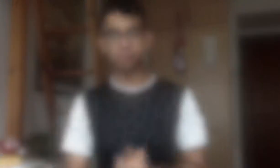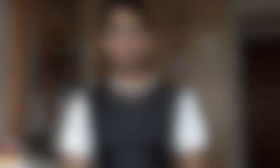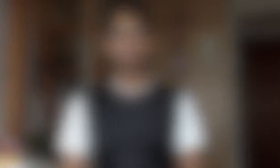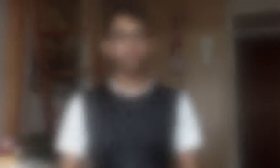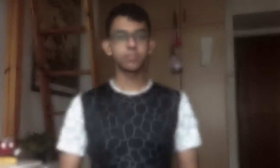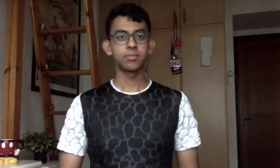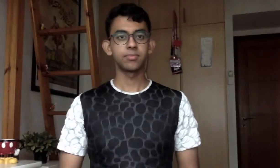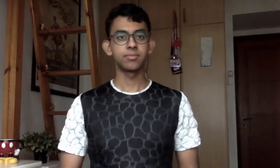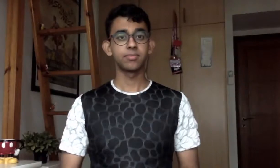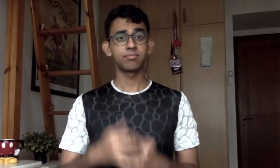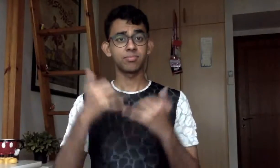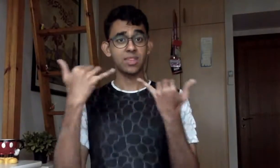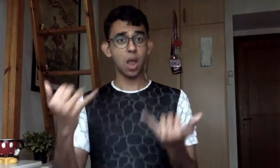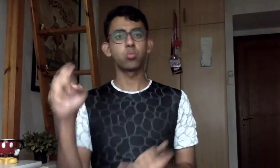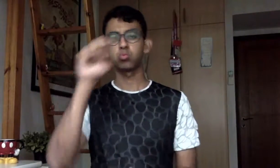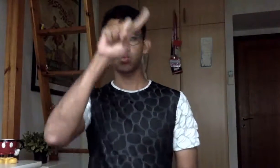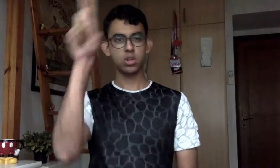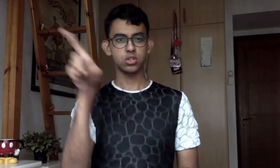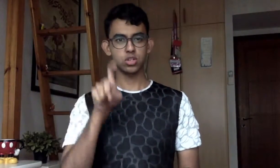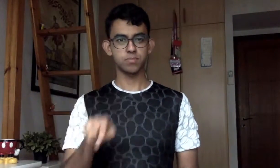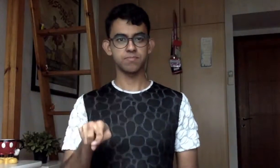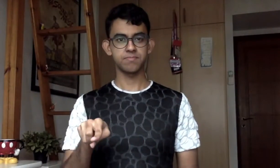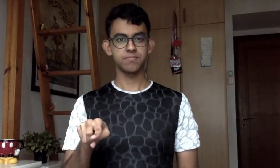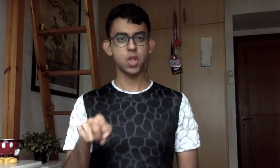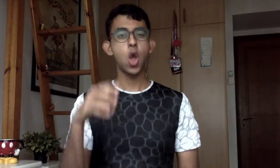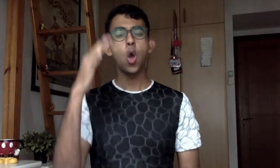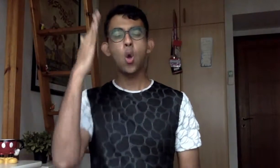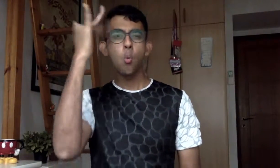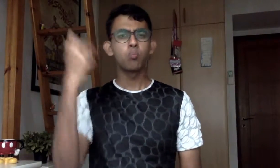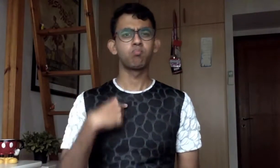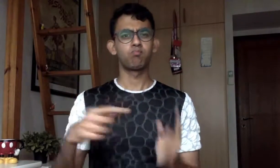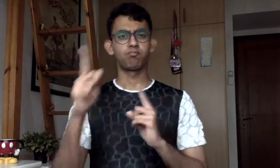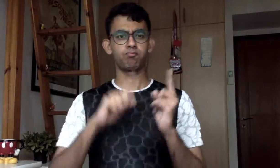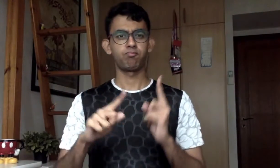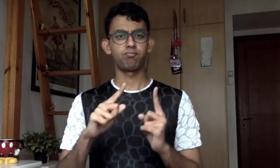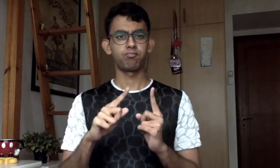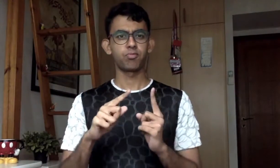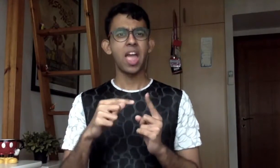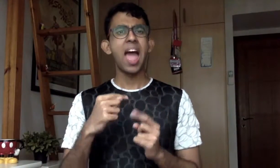Now for the question: why do I sign?